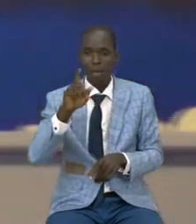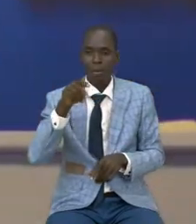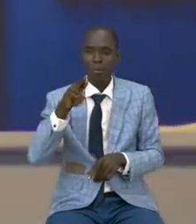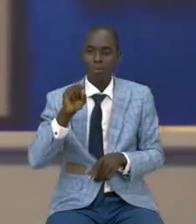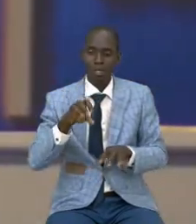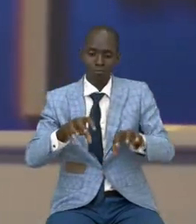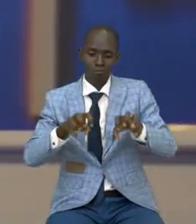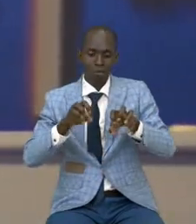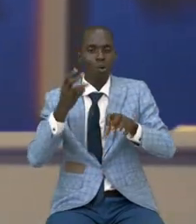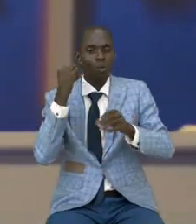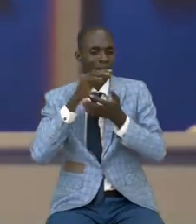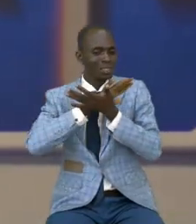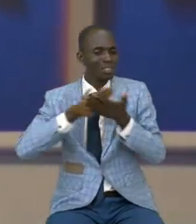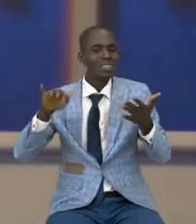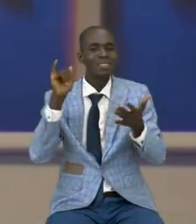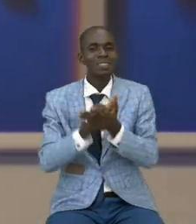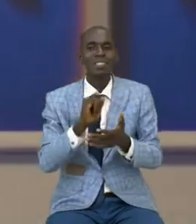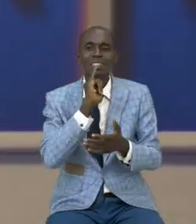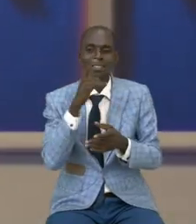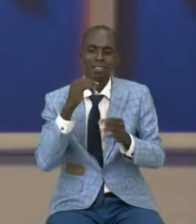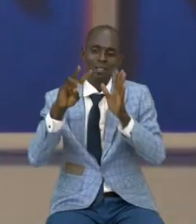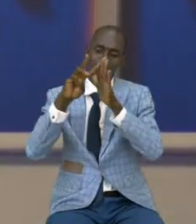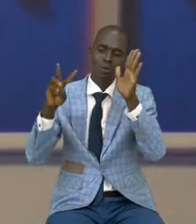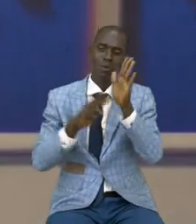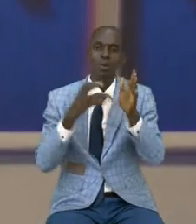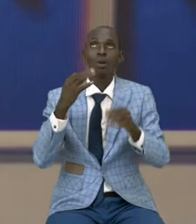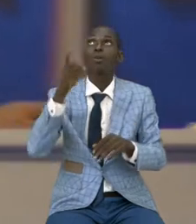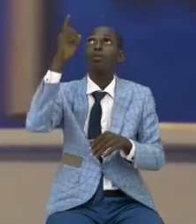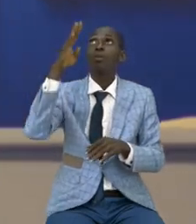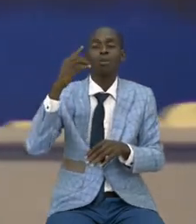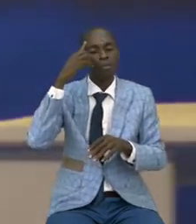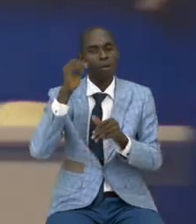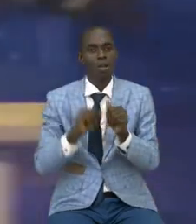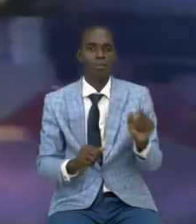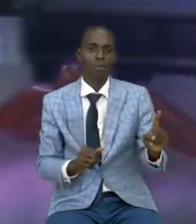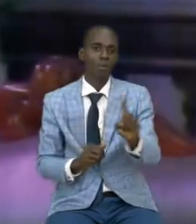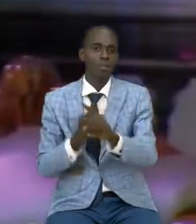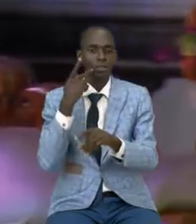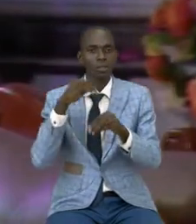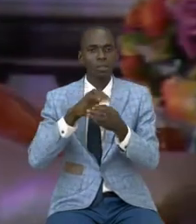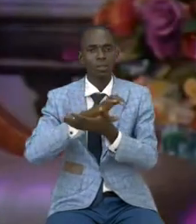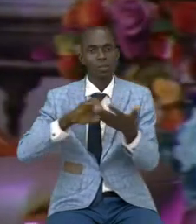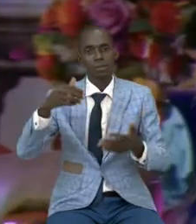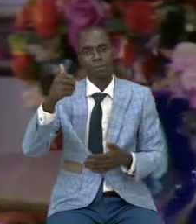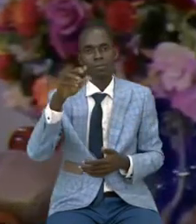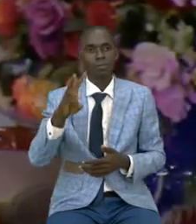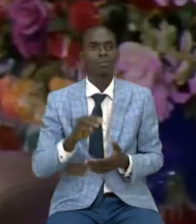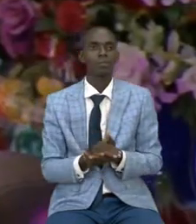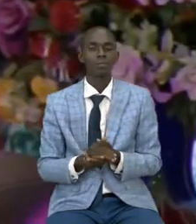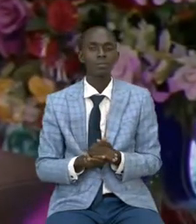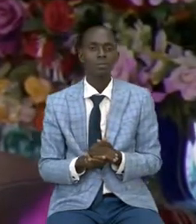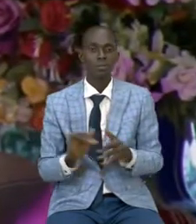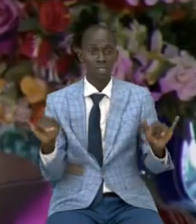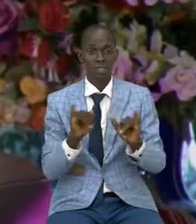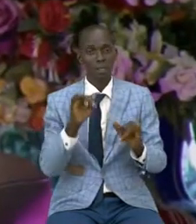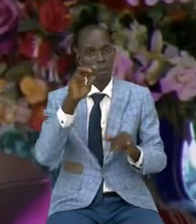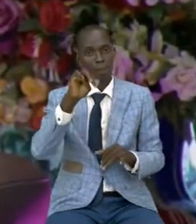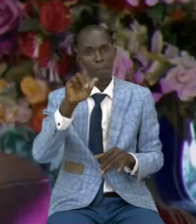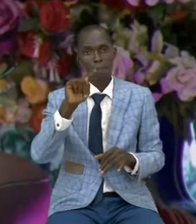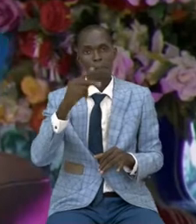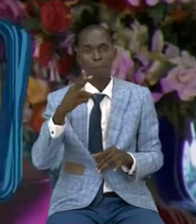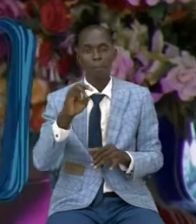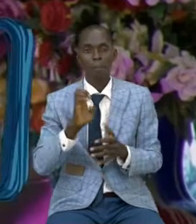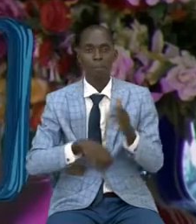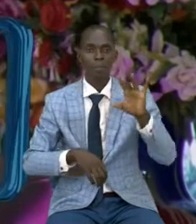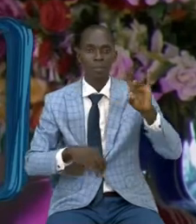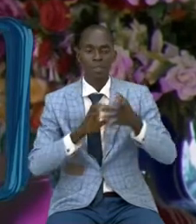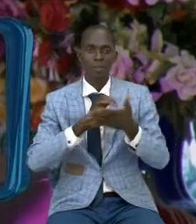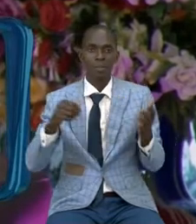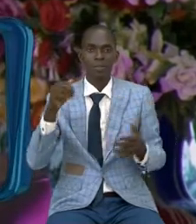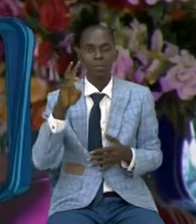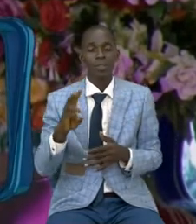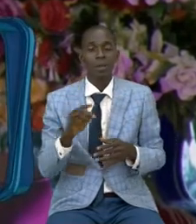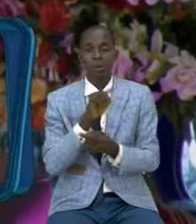that is the will of god for everyone look at verse 16 there in that chapter 8 16 and when the evening